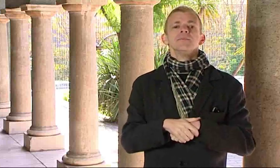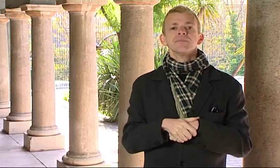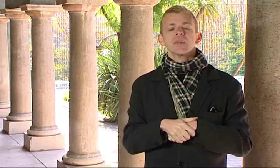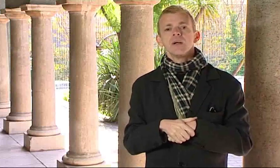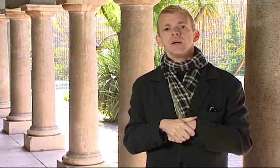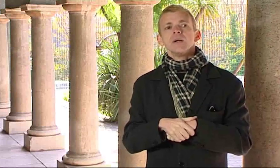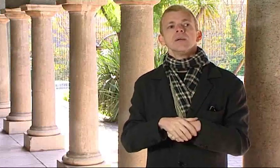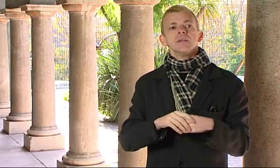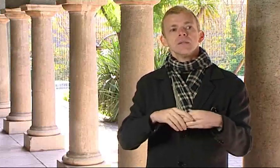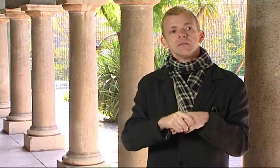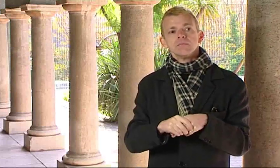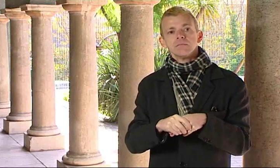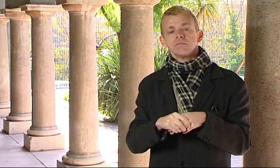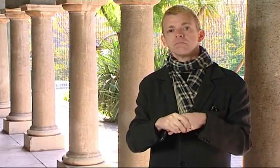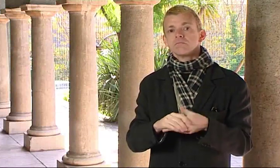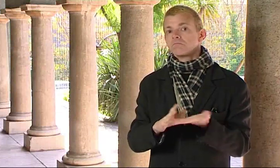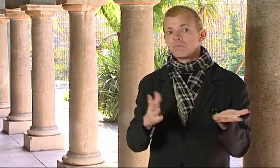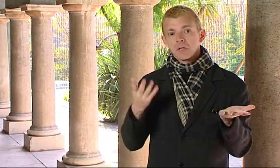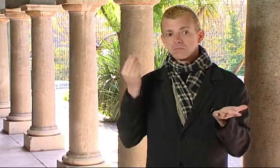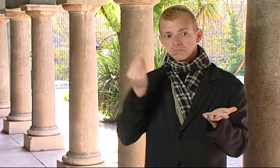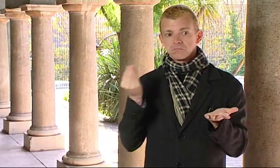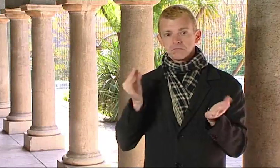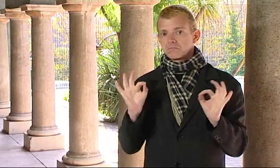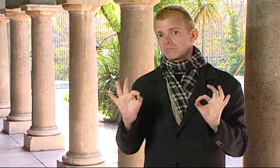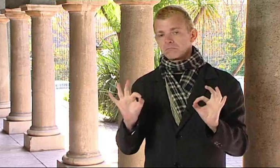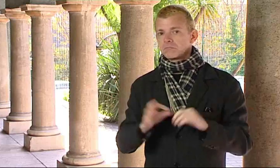but it is very difficult for us to develop ideas in written language,